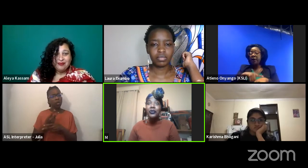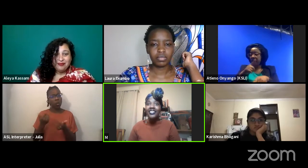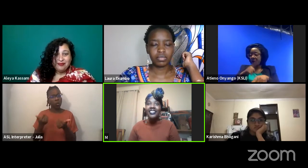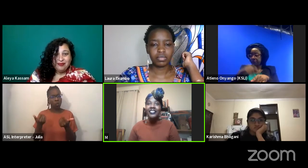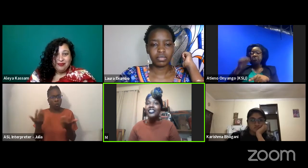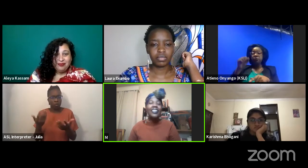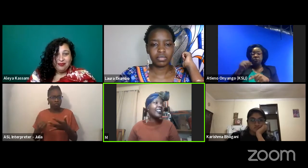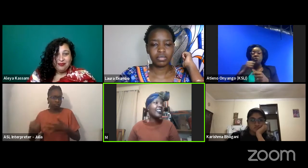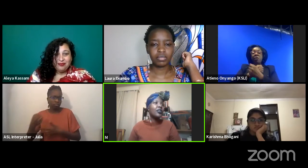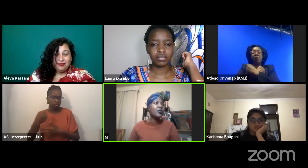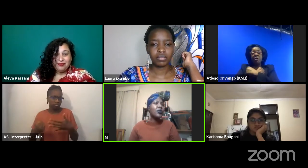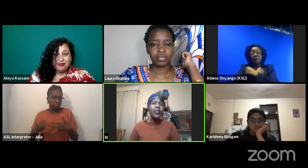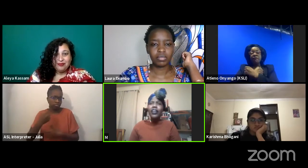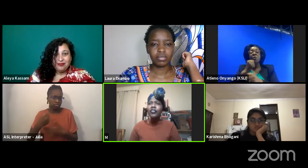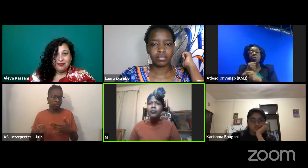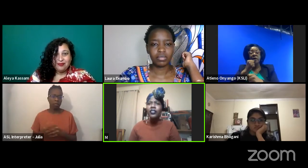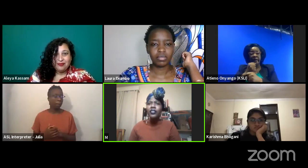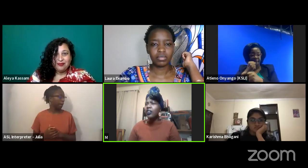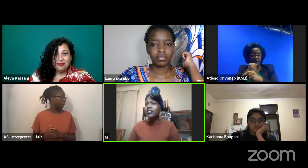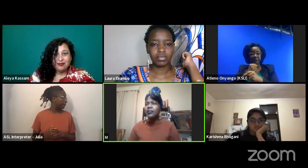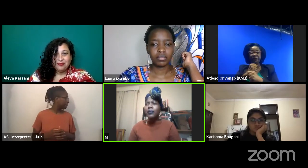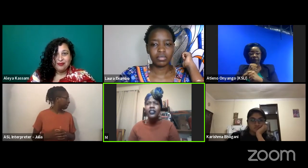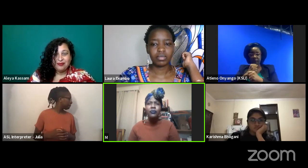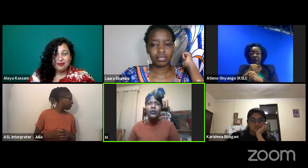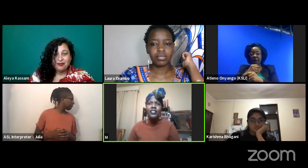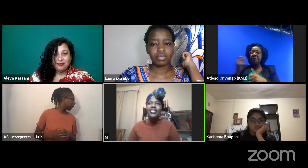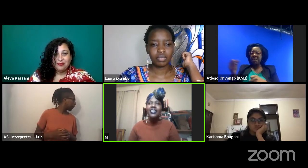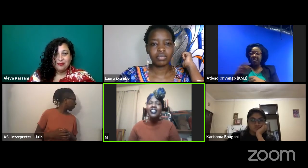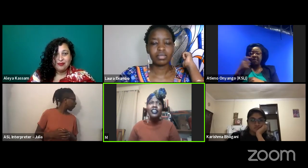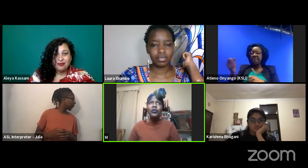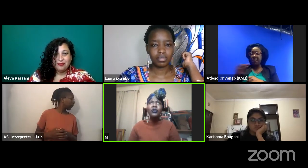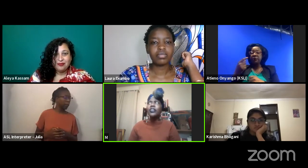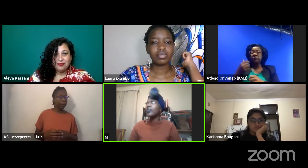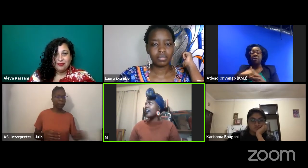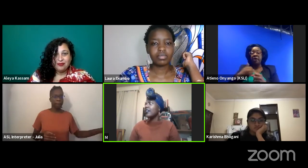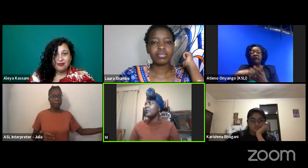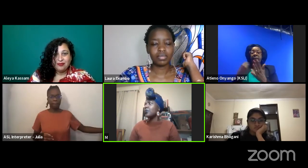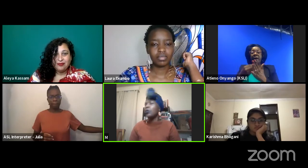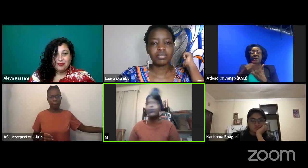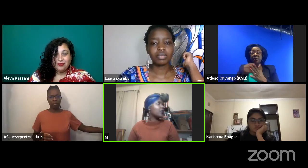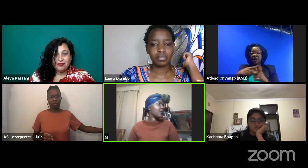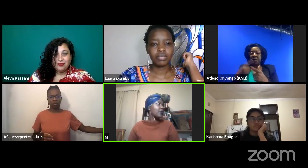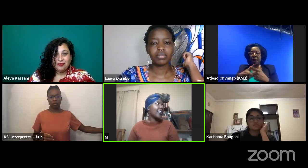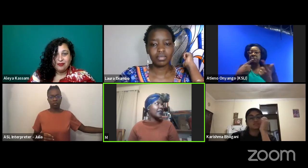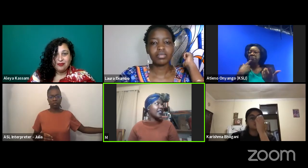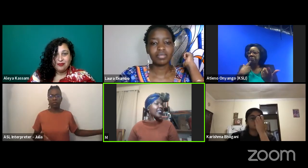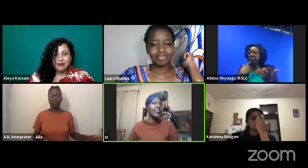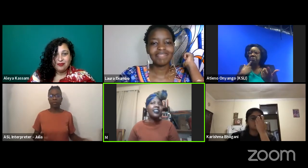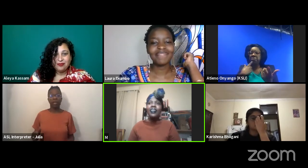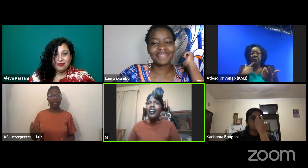and you're just, and then at the end of the month, you've gotten some money, you've put things in and then you look and you're like, how comes, we're all broke, what's happening.